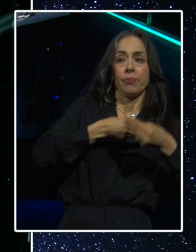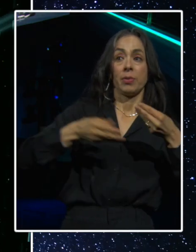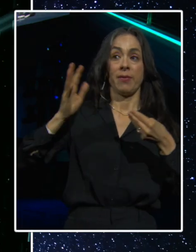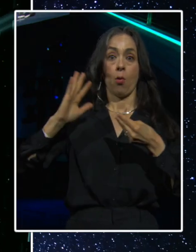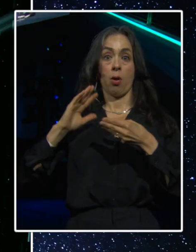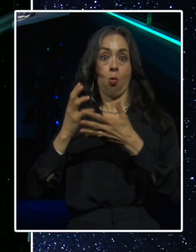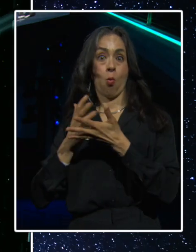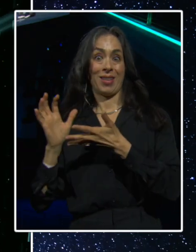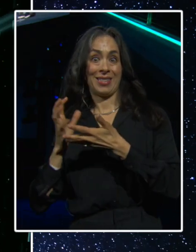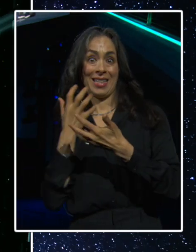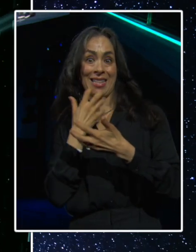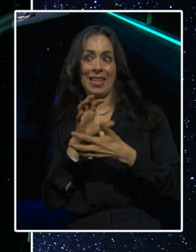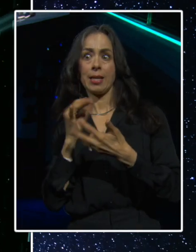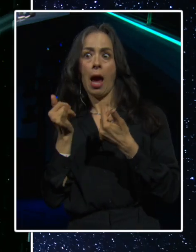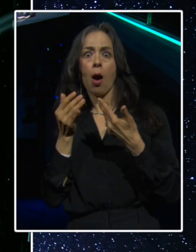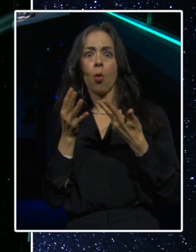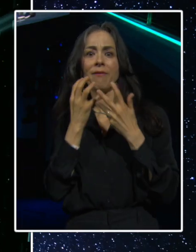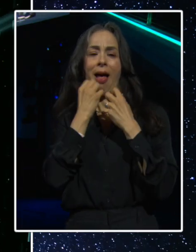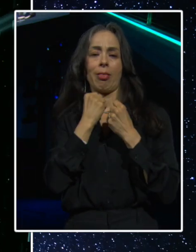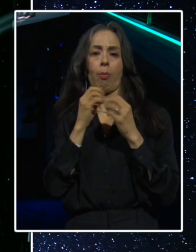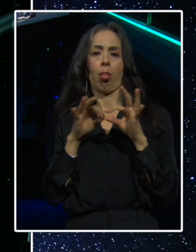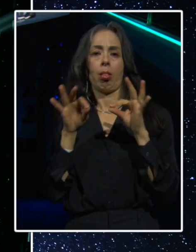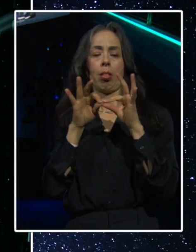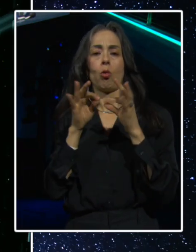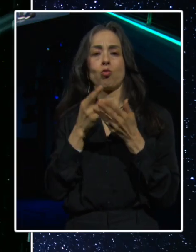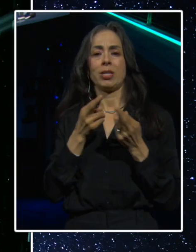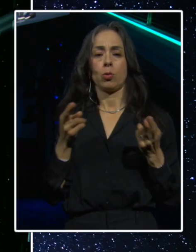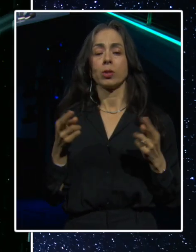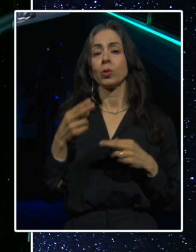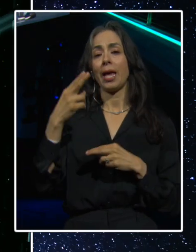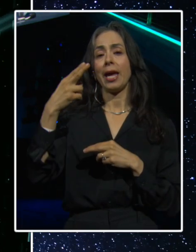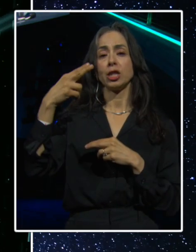What was one wasted heat is now a valuable resource.